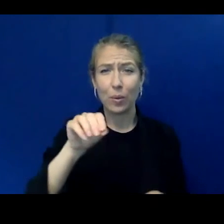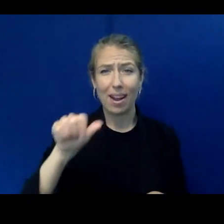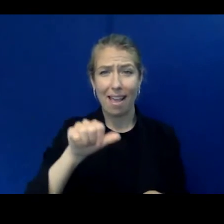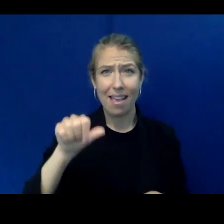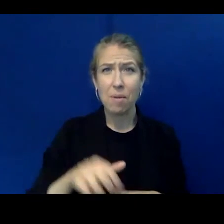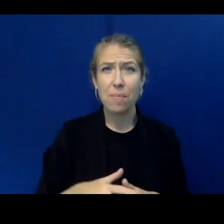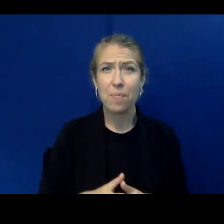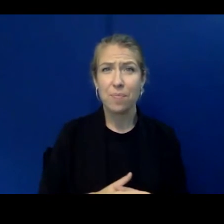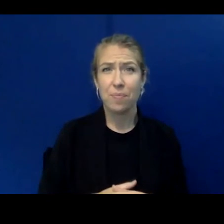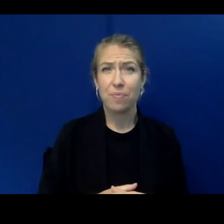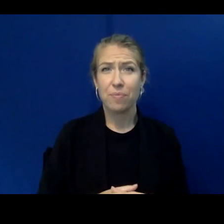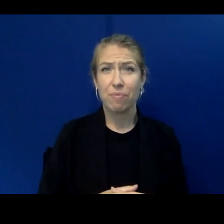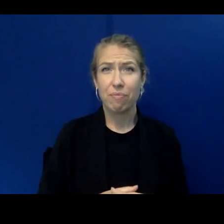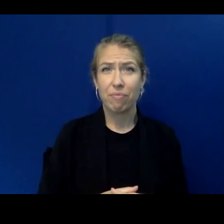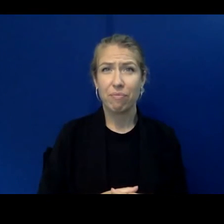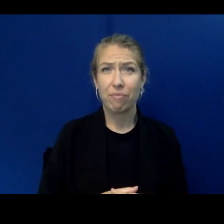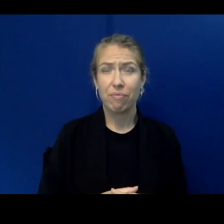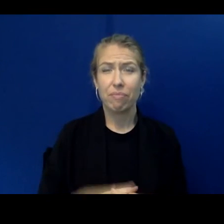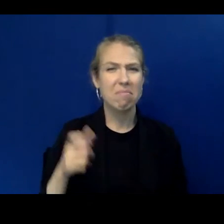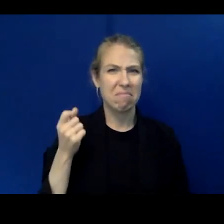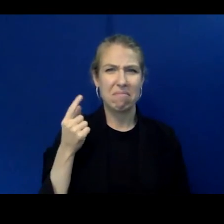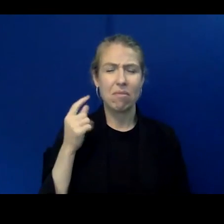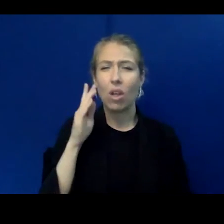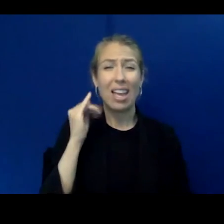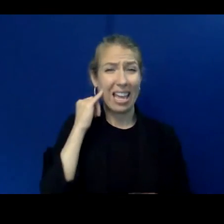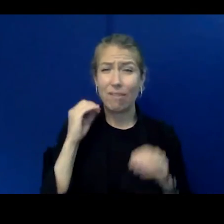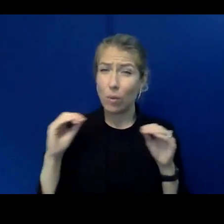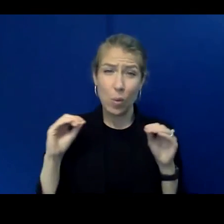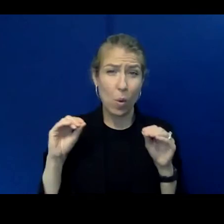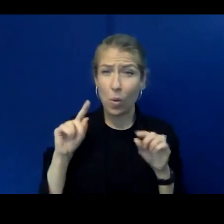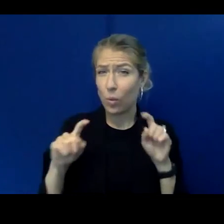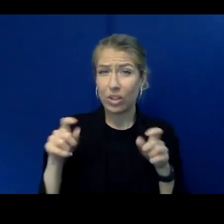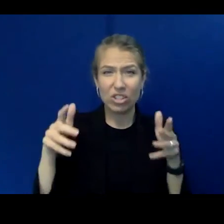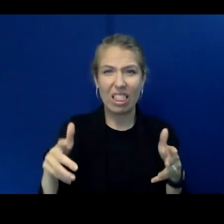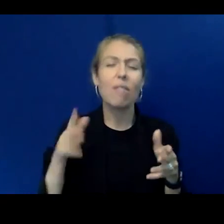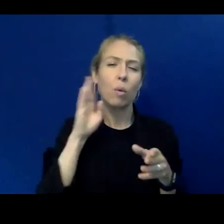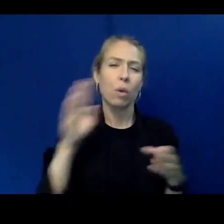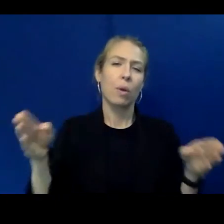We won't keep the webinar running if we don't have any questions left.